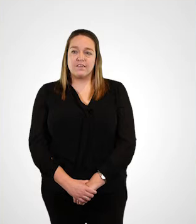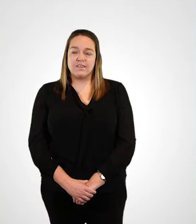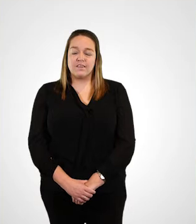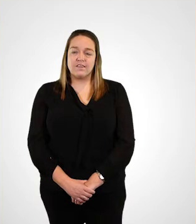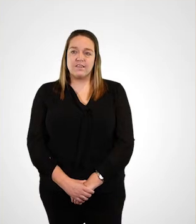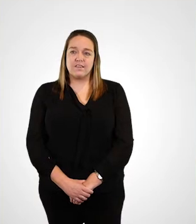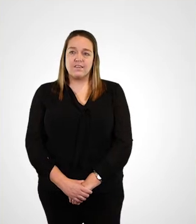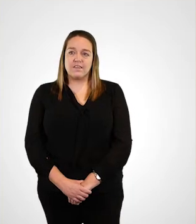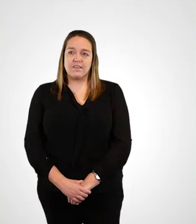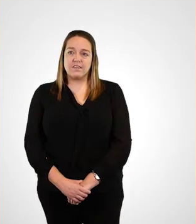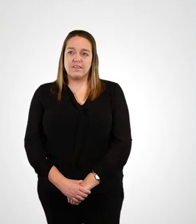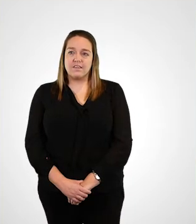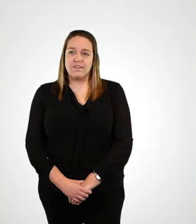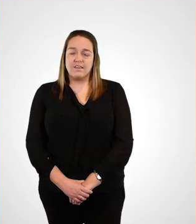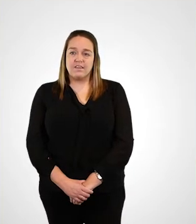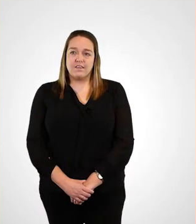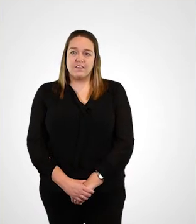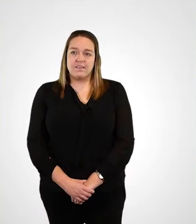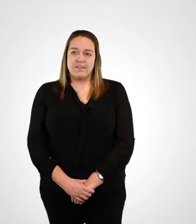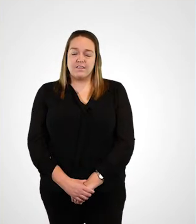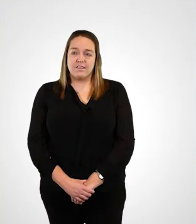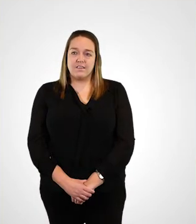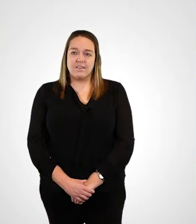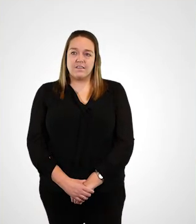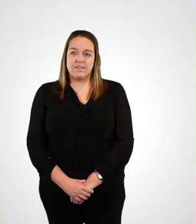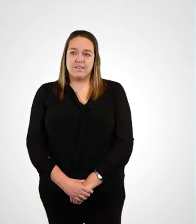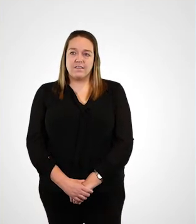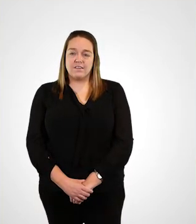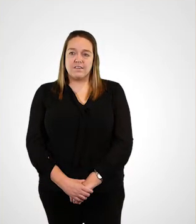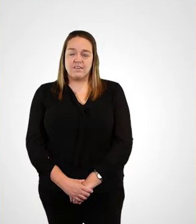and put her over on the right side of the board